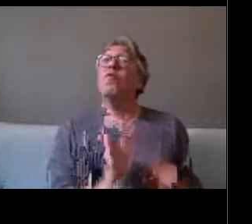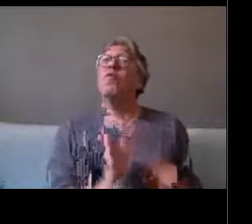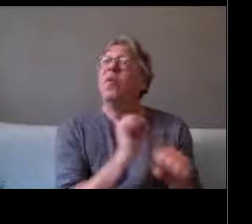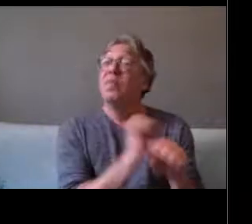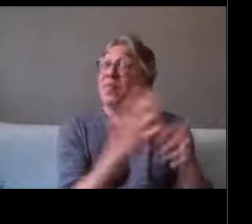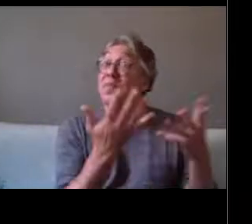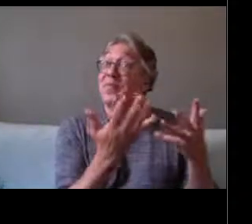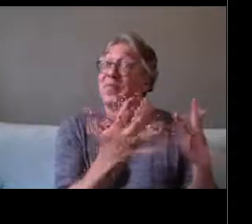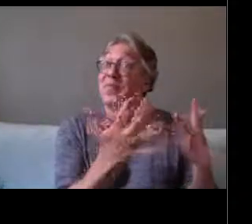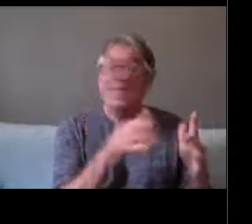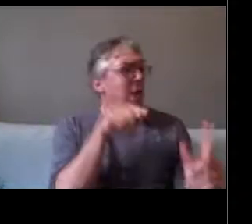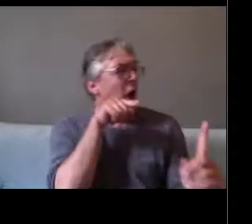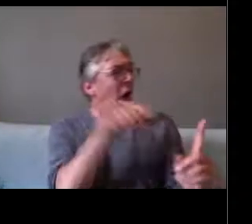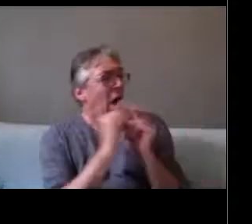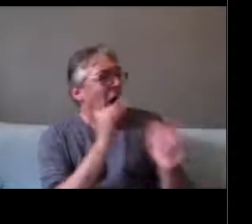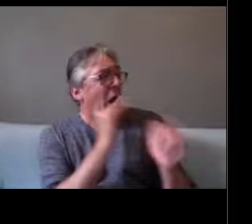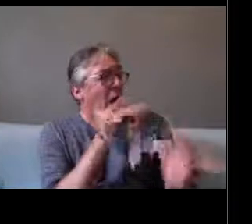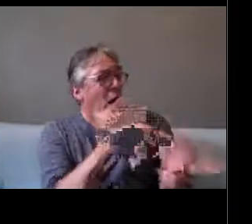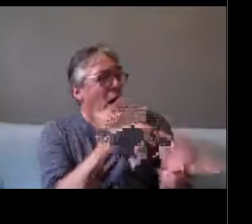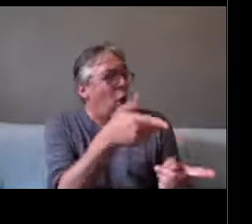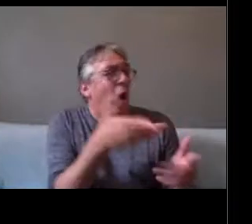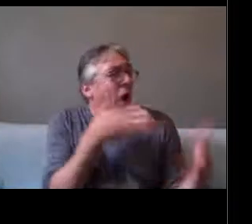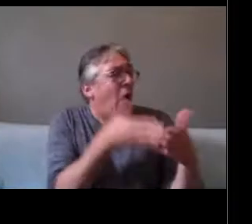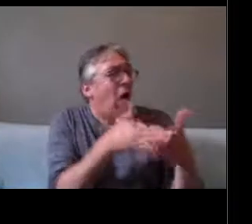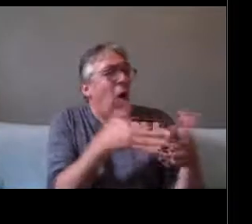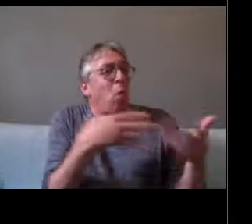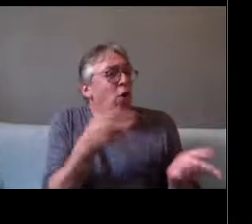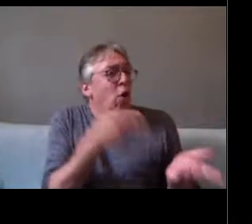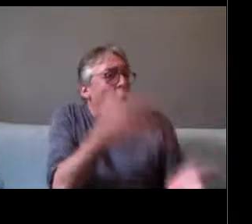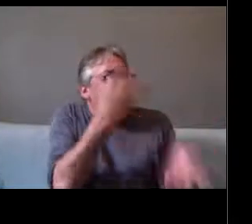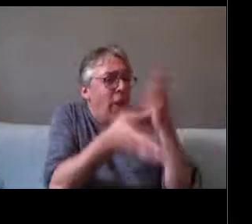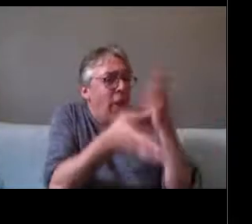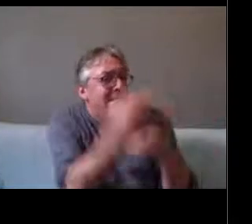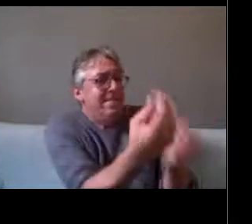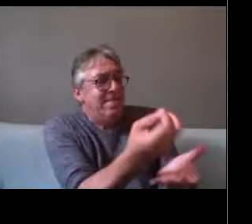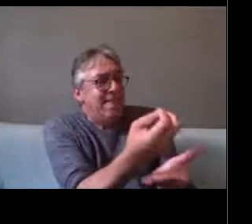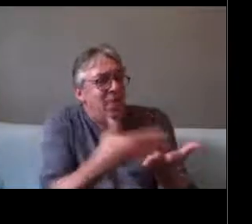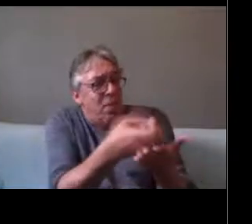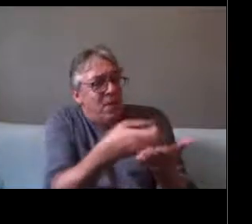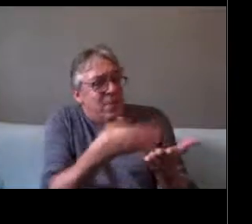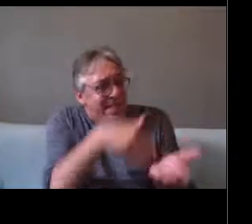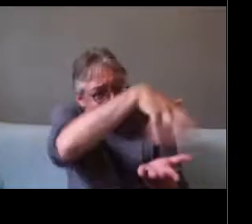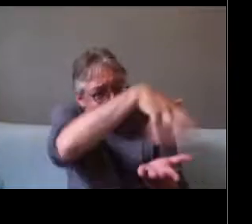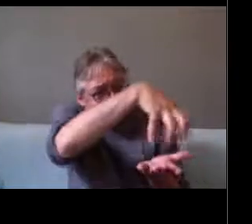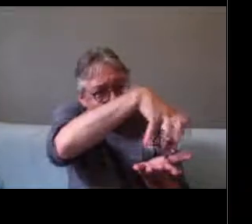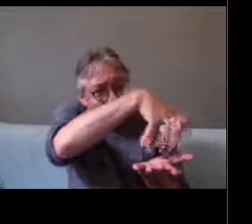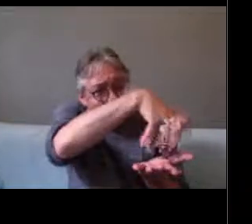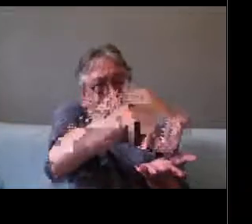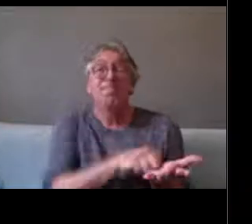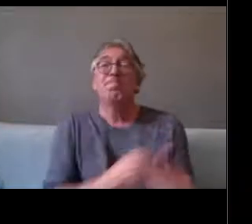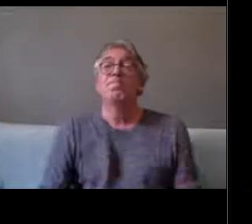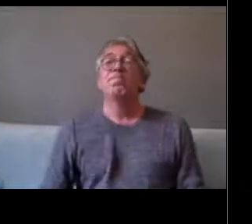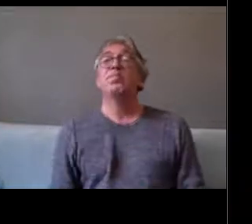In the preparation of volunteers that are about to be deployed it's important to have a peer to peer learning.